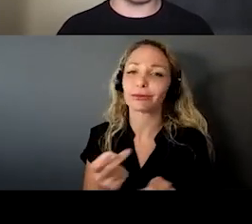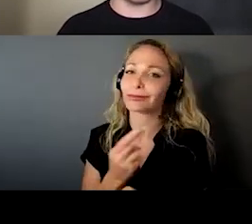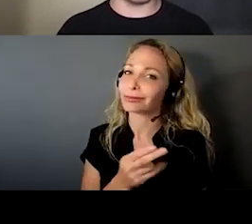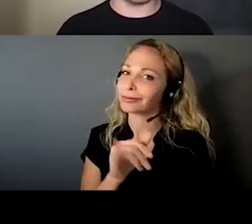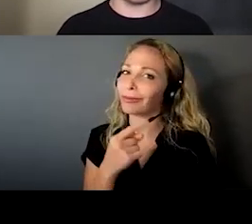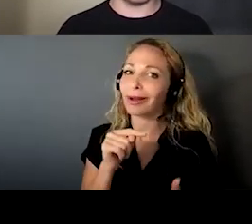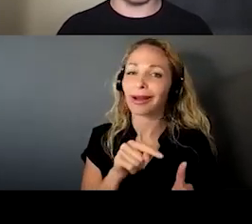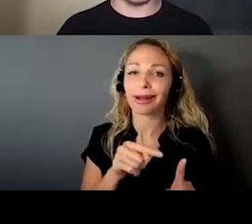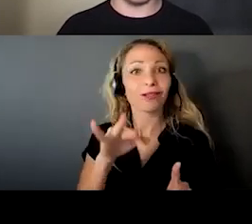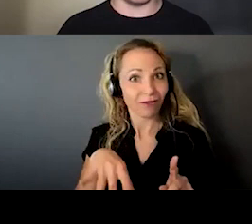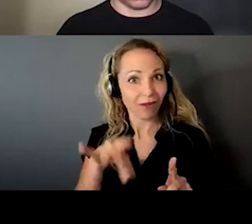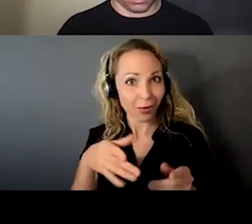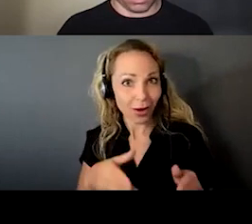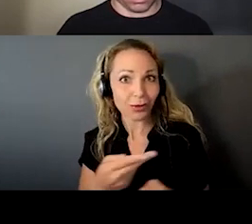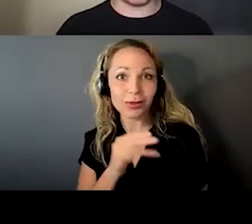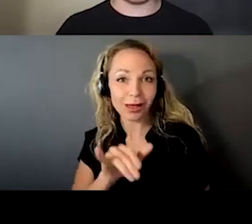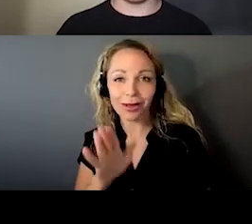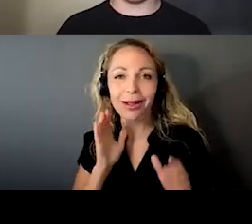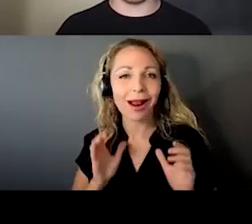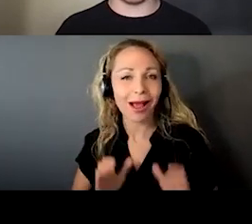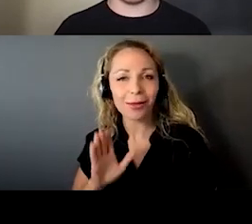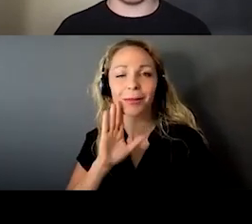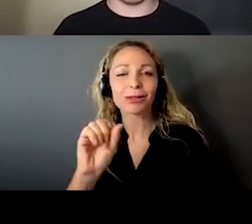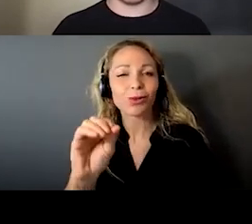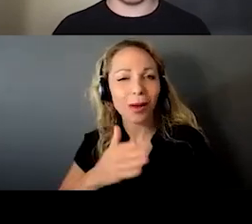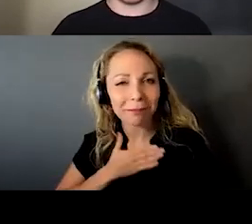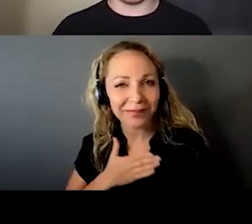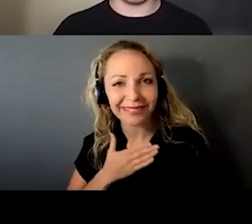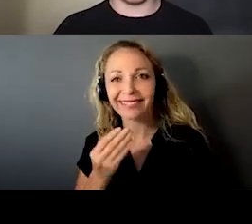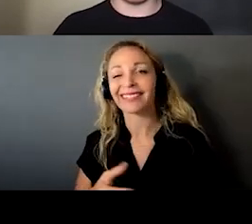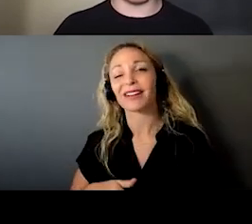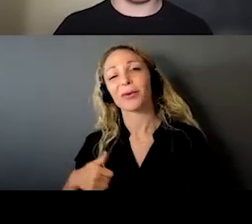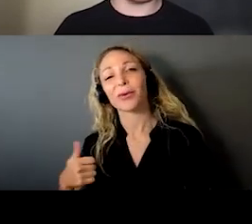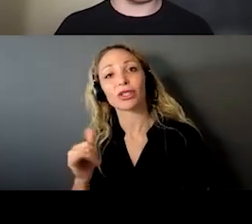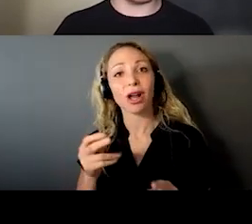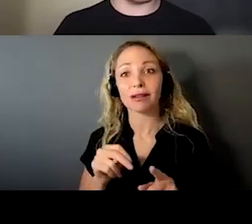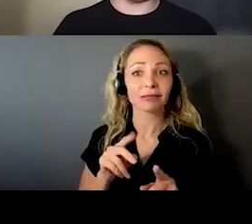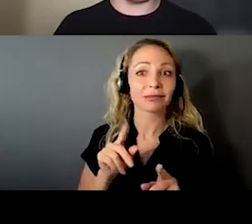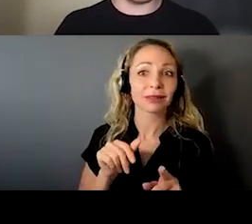FIND A WAY TO USE IT MAKE YOUR CUSTOMER SO HAPPY. JON AND DAVID, CLOSING THOUGHTS?